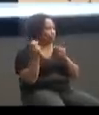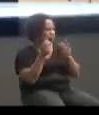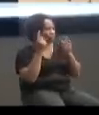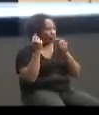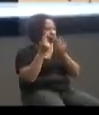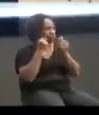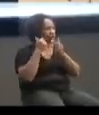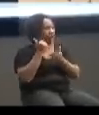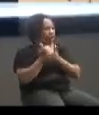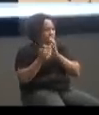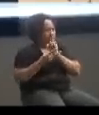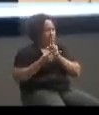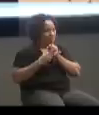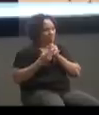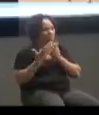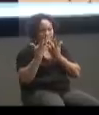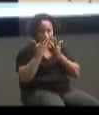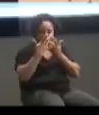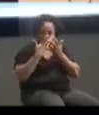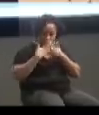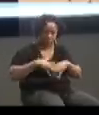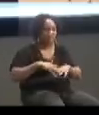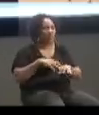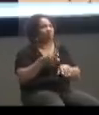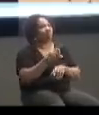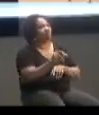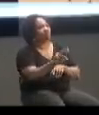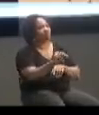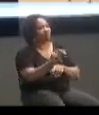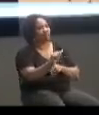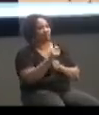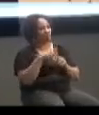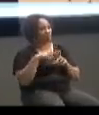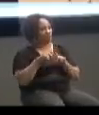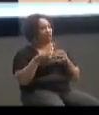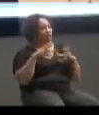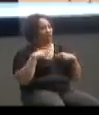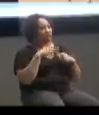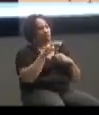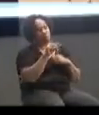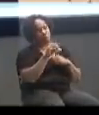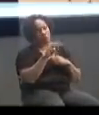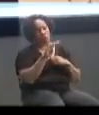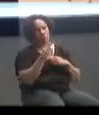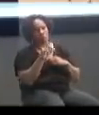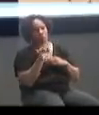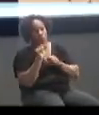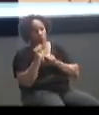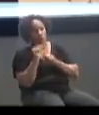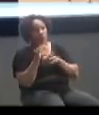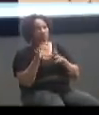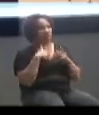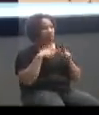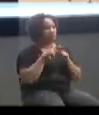IT'S BECOMING PART OF OUR DNA. WE ARE EMBRACING MOBILE WORK, AND HAVE IMPLEMENTED TECHNOLOGY